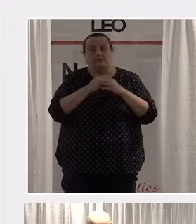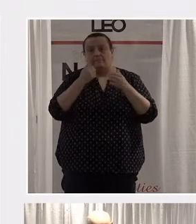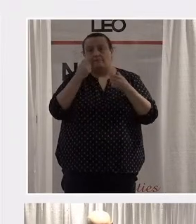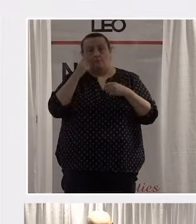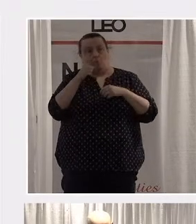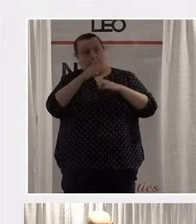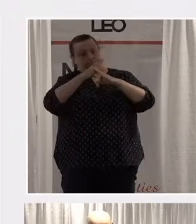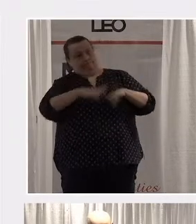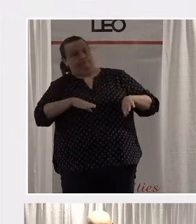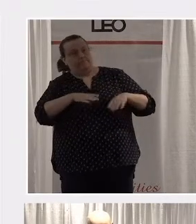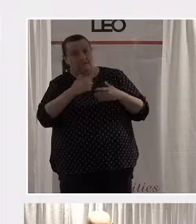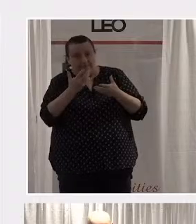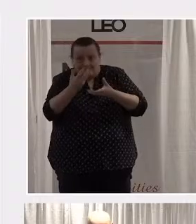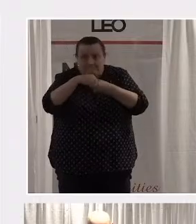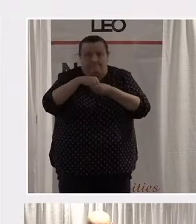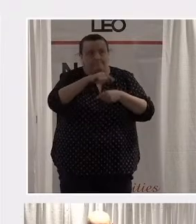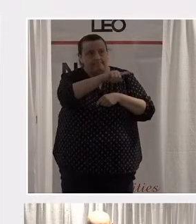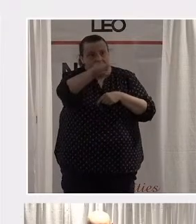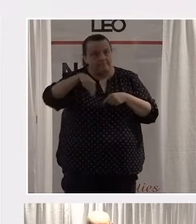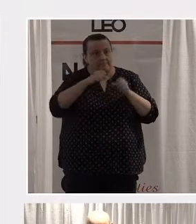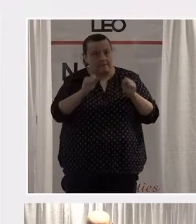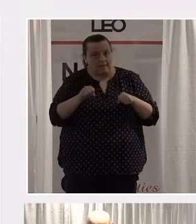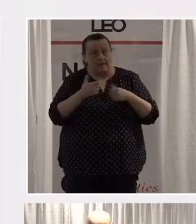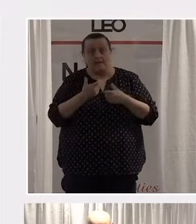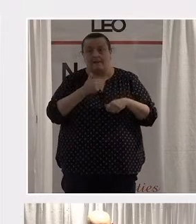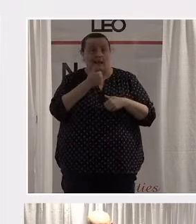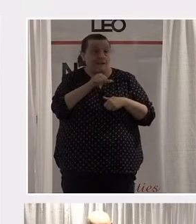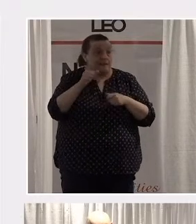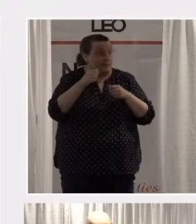TO PARTICIPATION SUCH AS TRANSPORTATION,